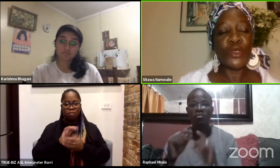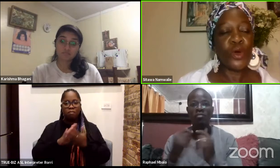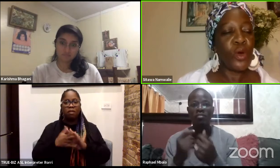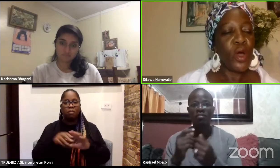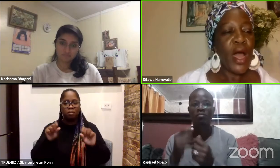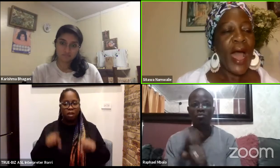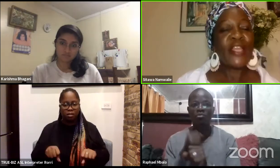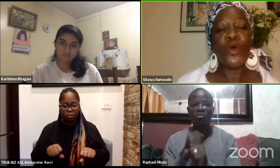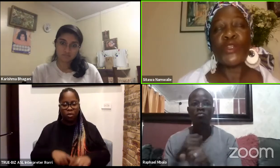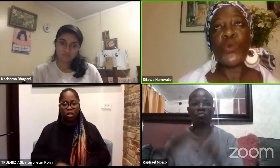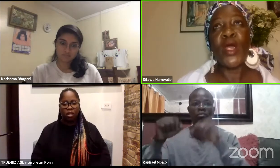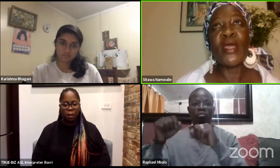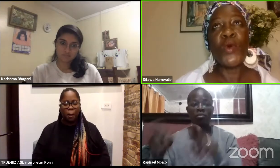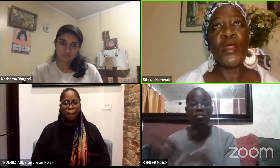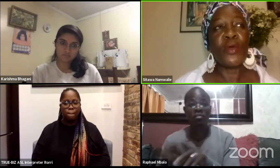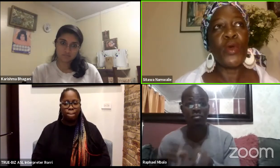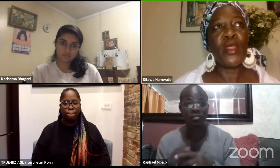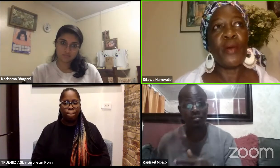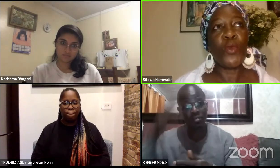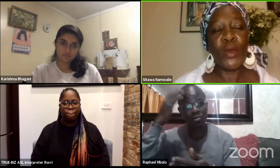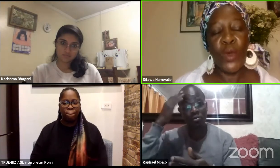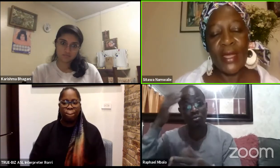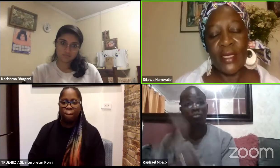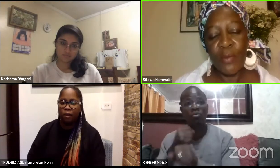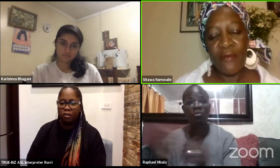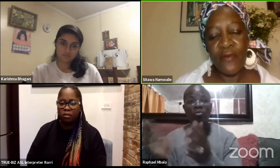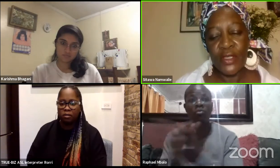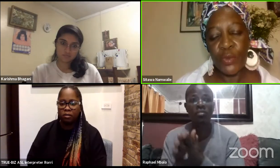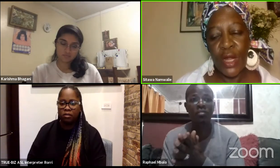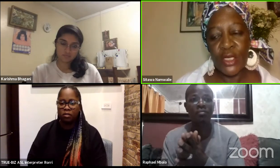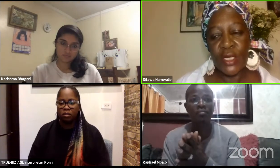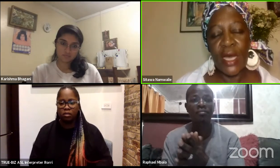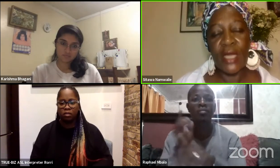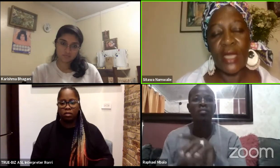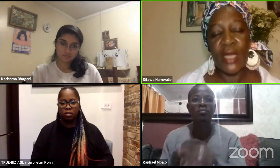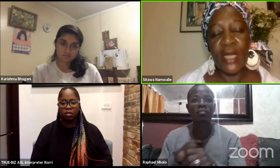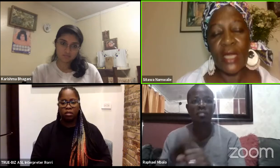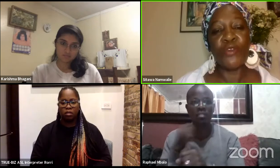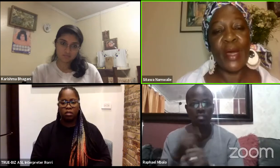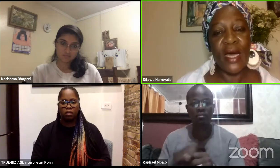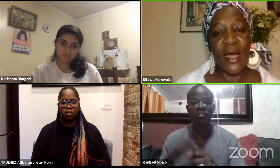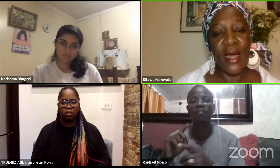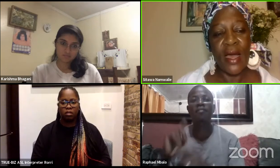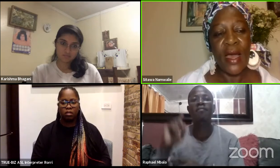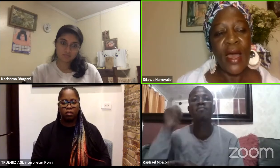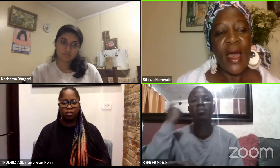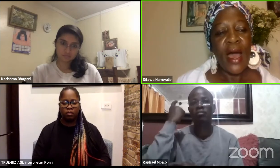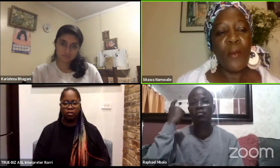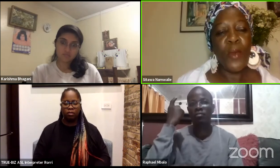And so, I know that working with... When I did my first production, "Cut off My Tongue",